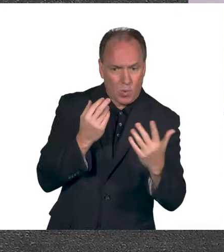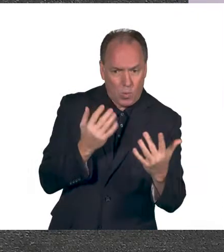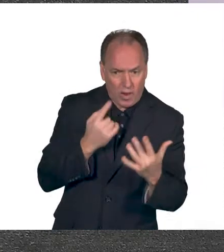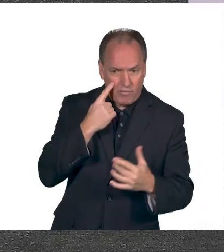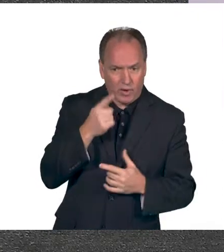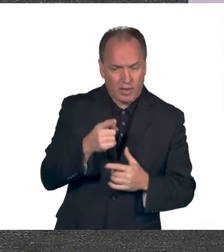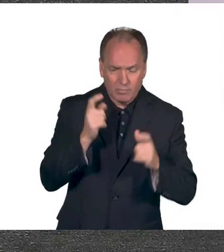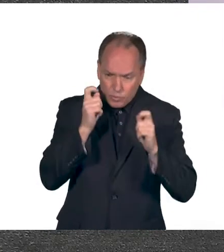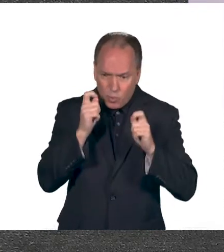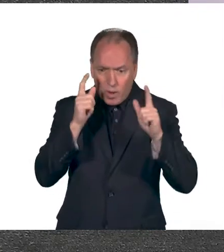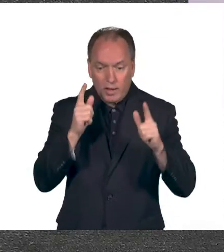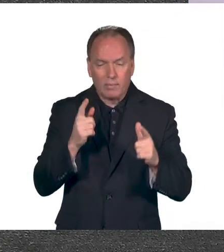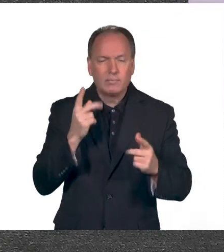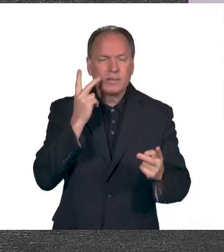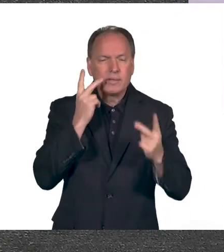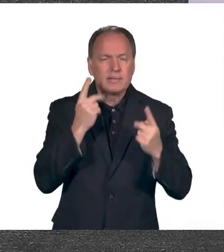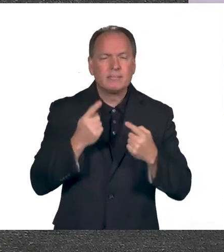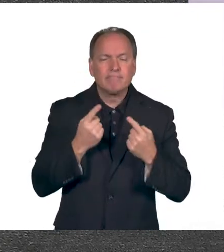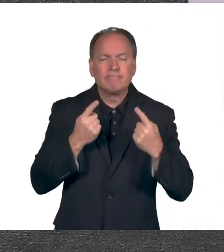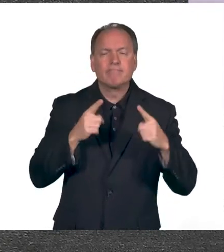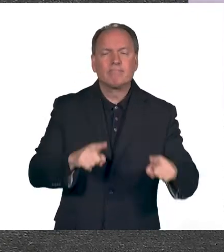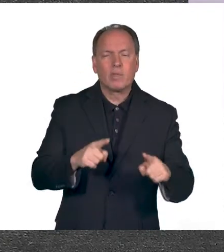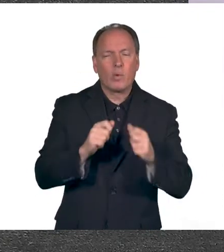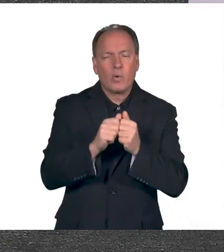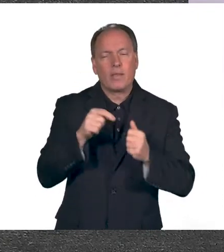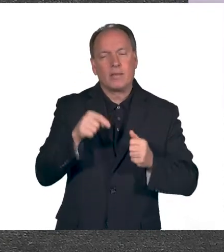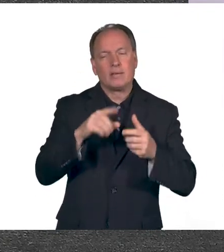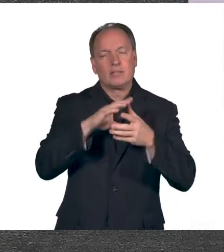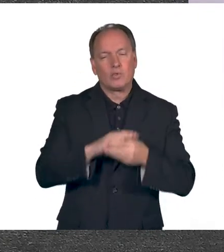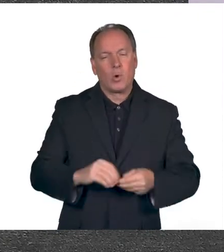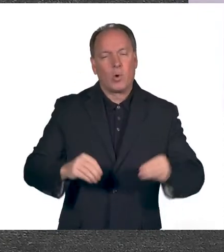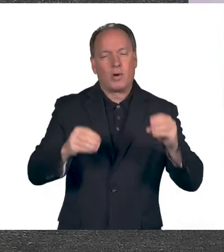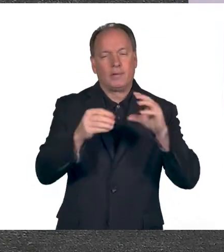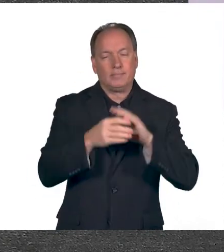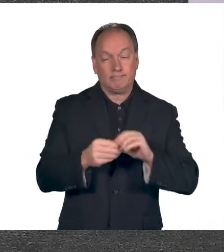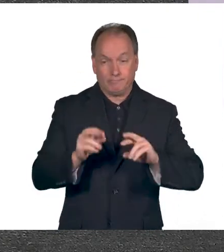let's see what bear's friends do while they're waiting for bear to wake up.